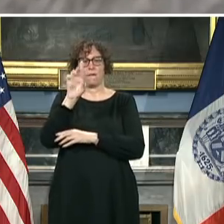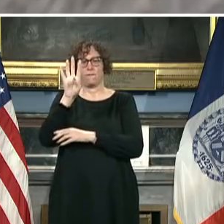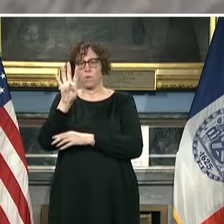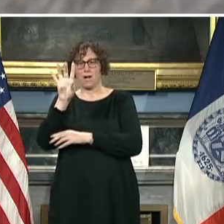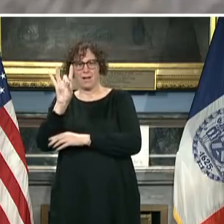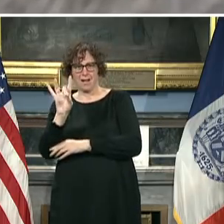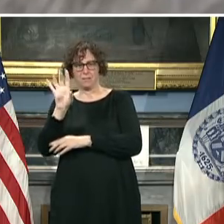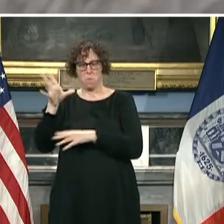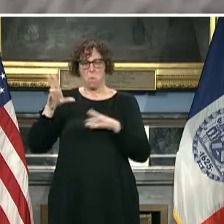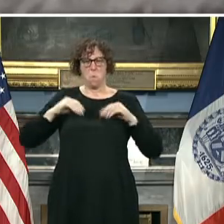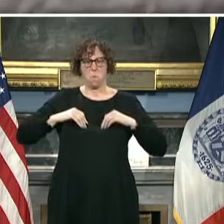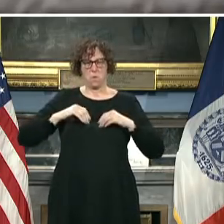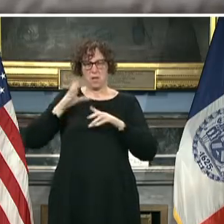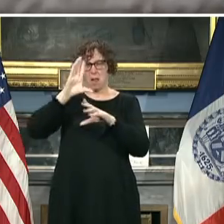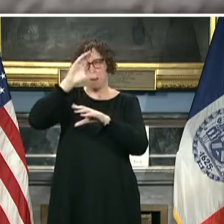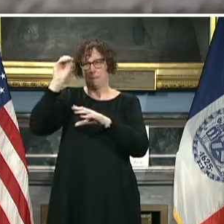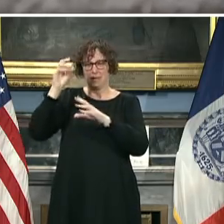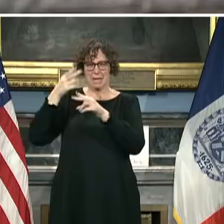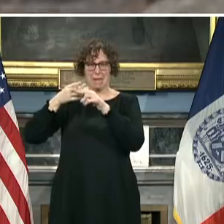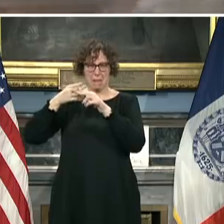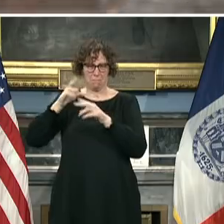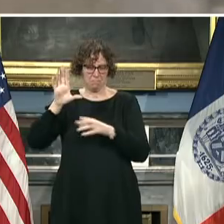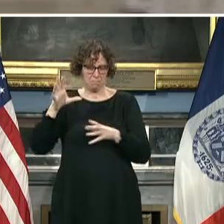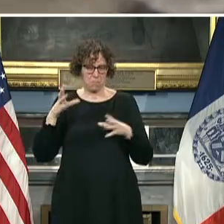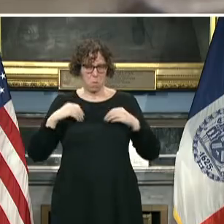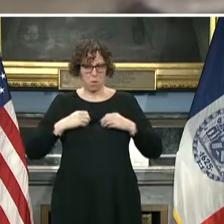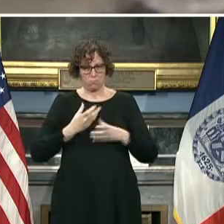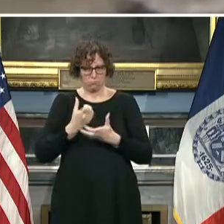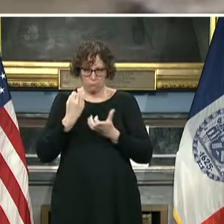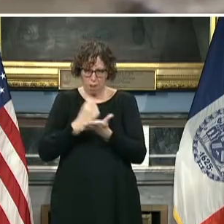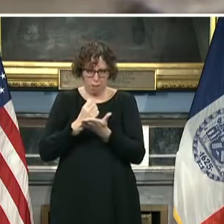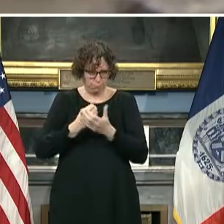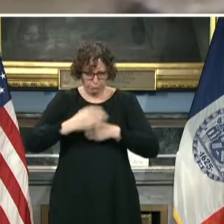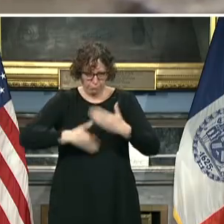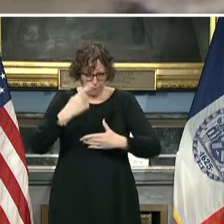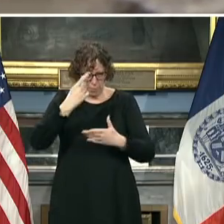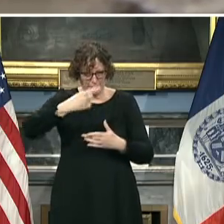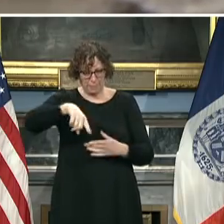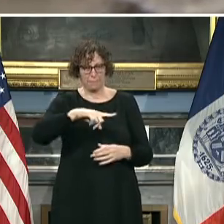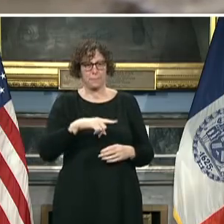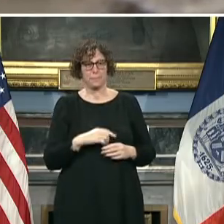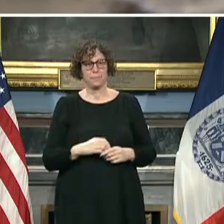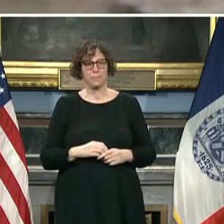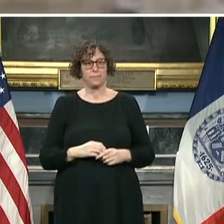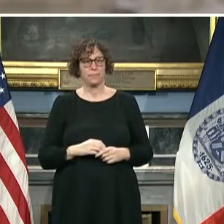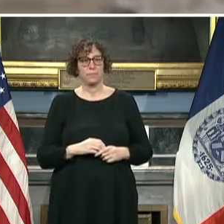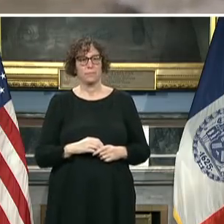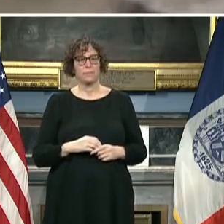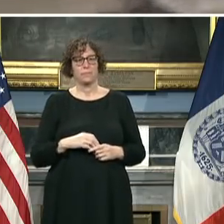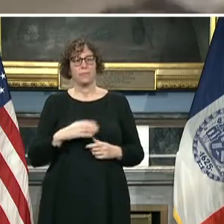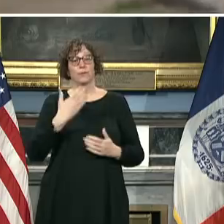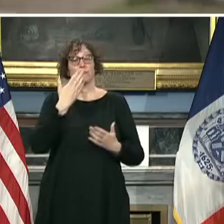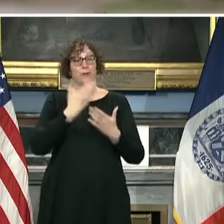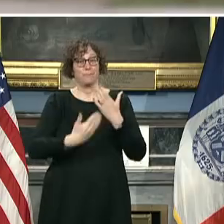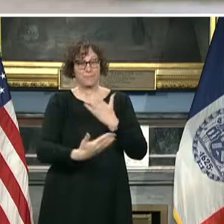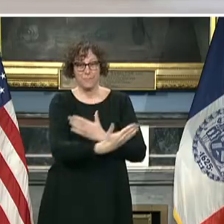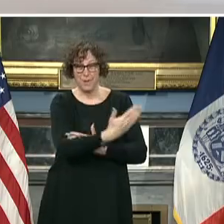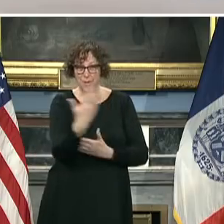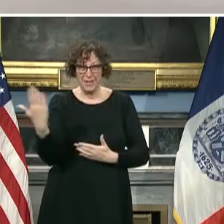CEO AND OWNER, DEIRDRE QUINN. I'M GOING TO GIVE YOU A LITTLE